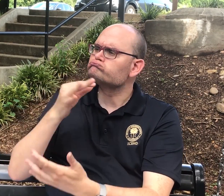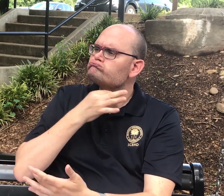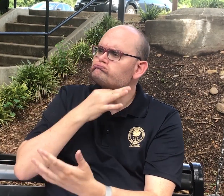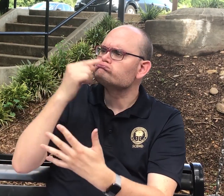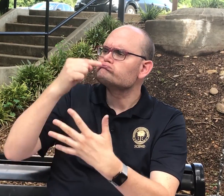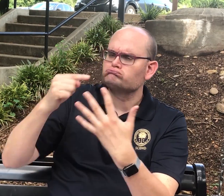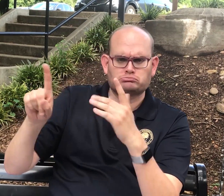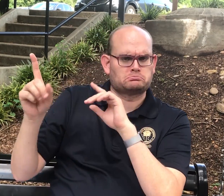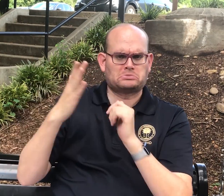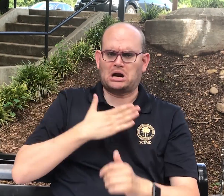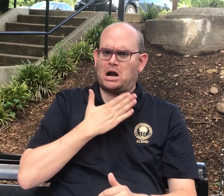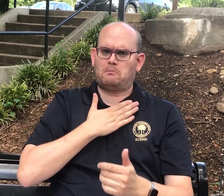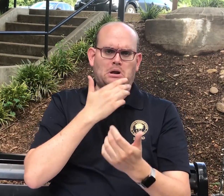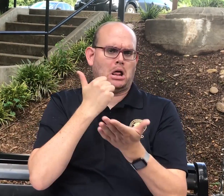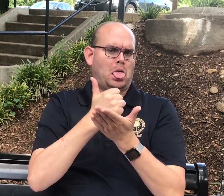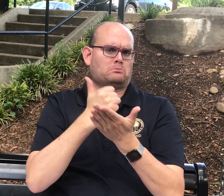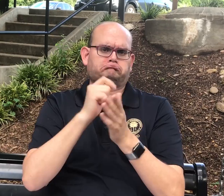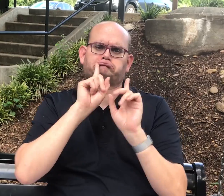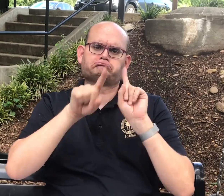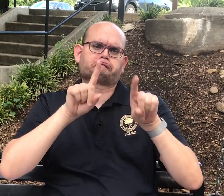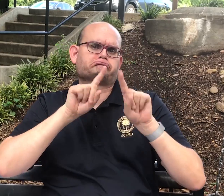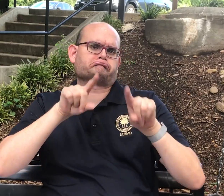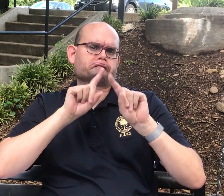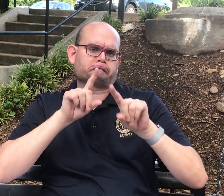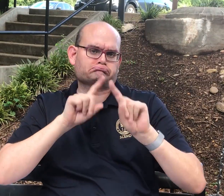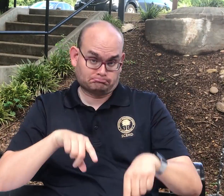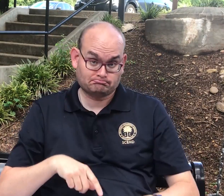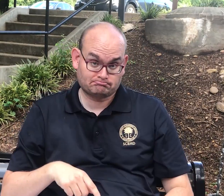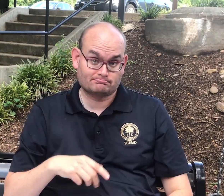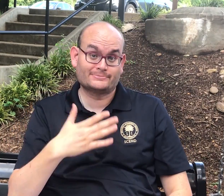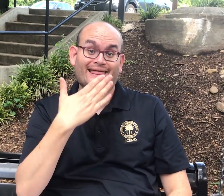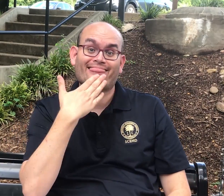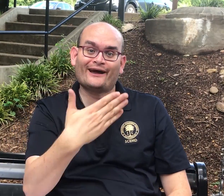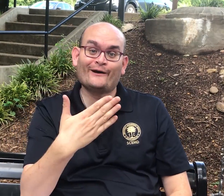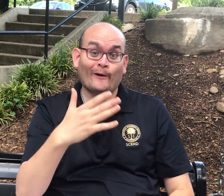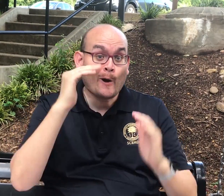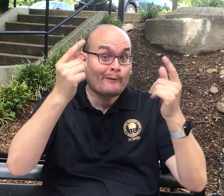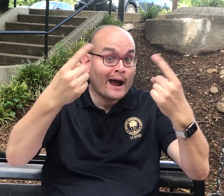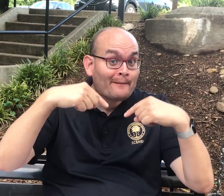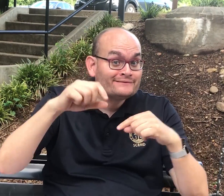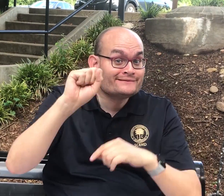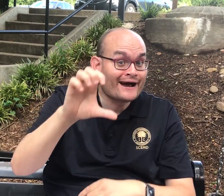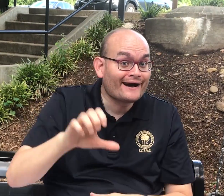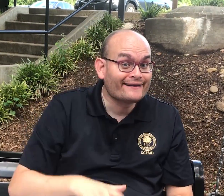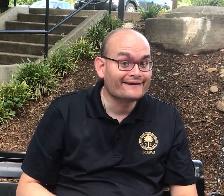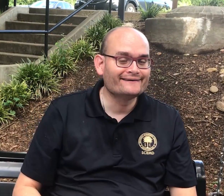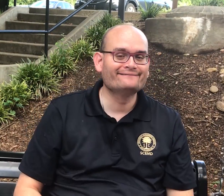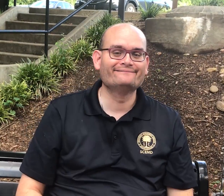SCEMD WILL ASSIST THE PUBLIC IN ANY CONCERN OR QUESTION REGARDING THE ECLIPSE. THANK YOU AND I HOPE YOU WILL COME TO SOUTH CAROLINA!